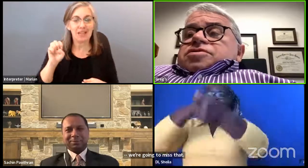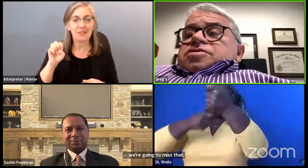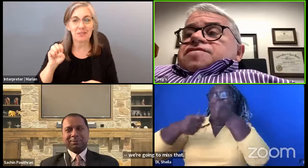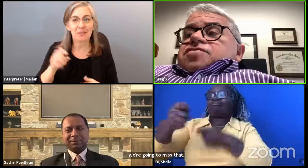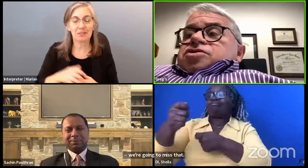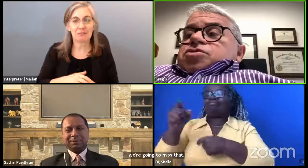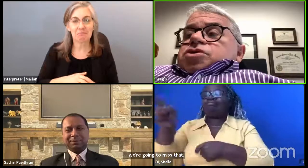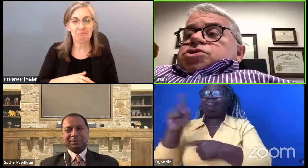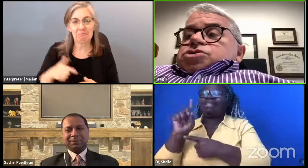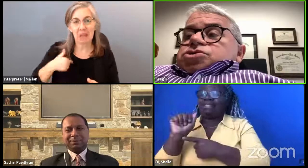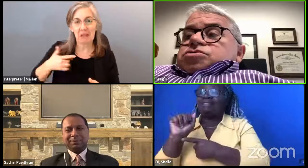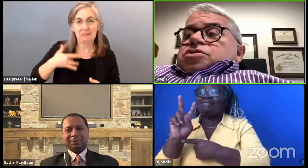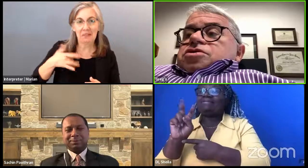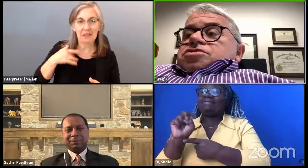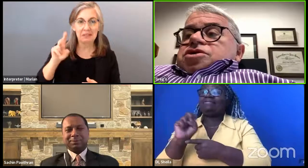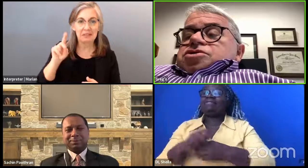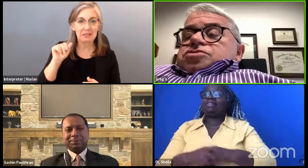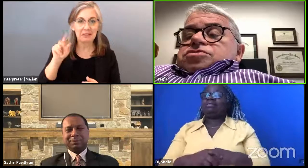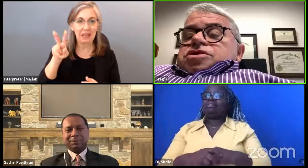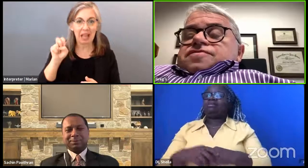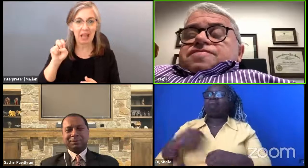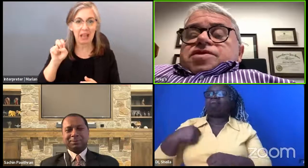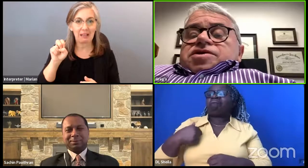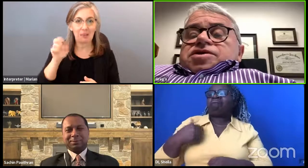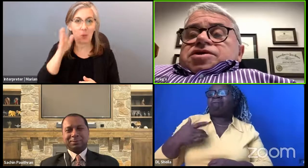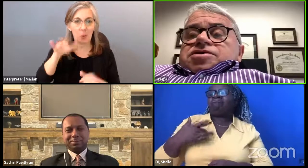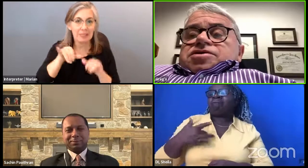if there's any questions. So thank you, Dave.